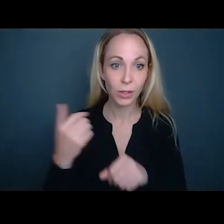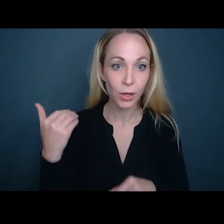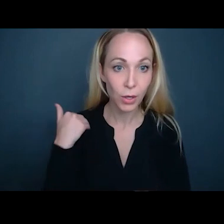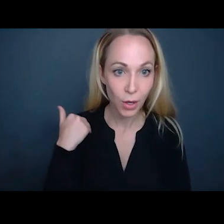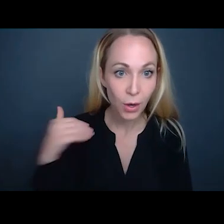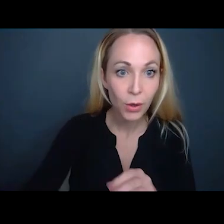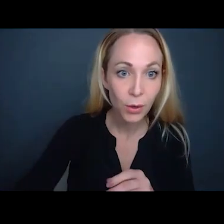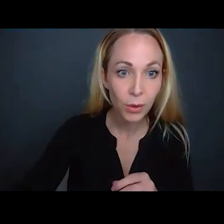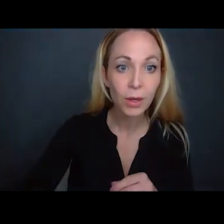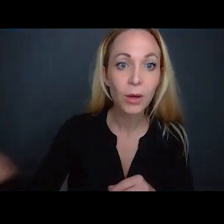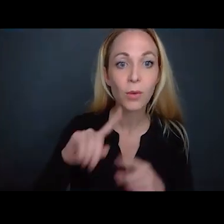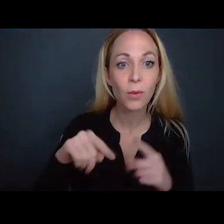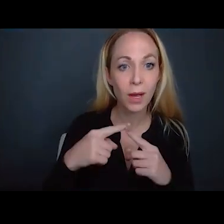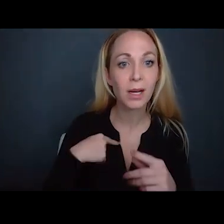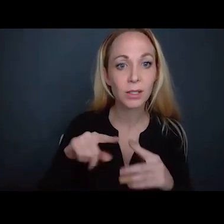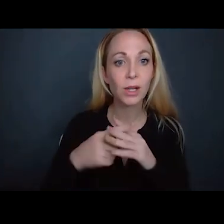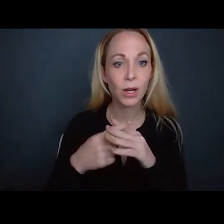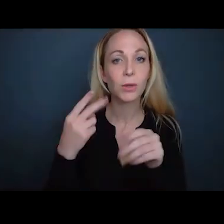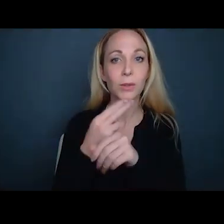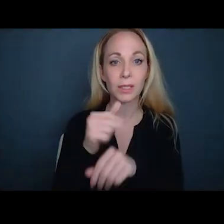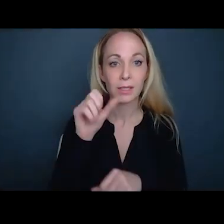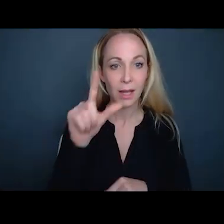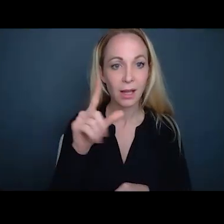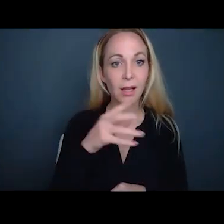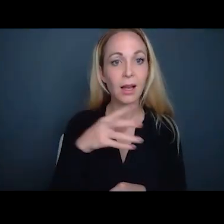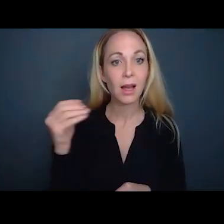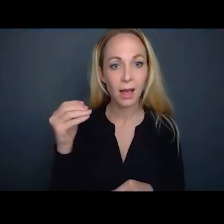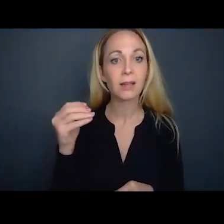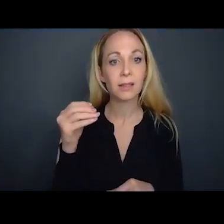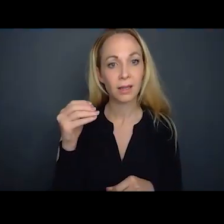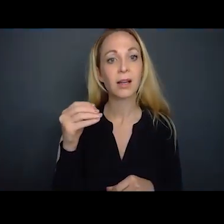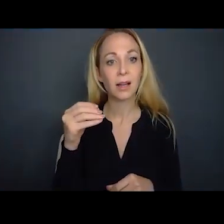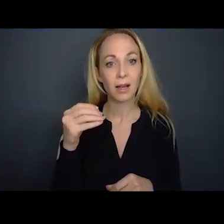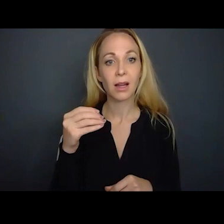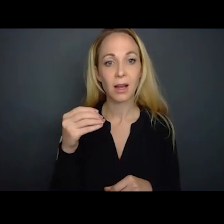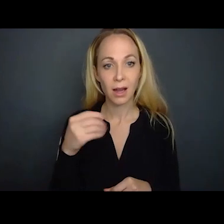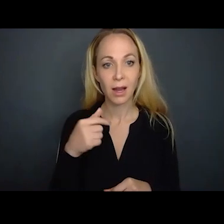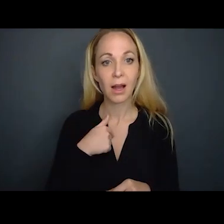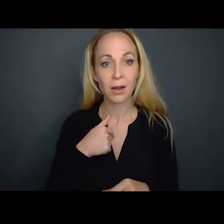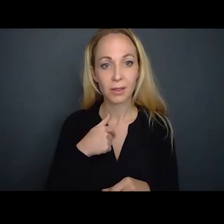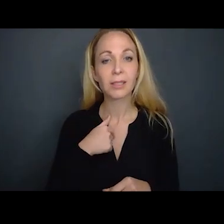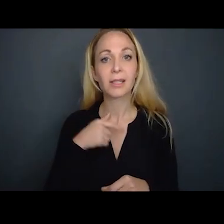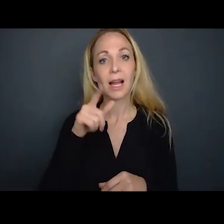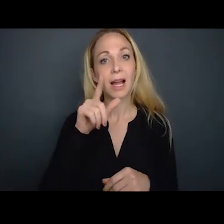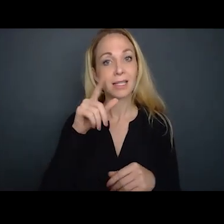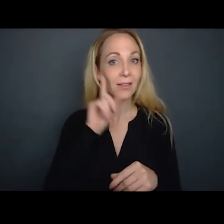Berkley when I started learning ASL. And, as both a deaf person and a landscape designer, I realized that there was a big